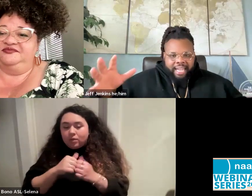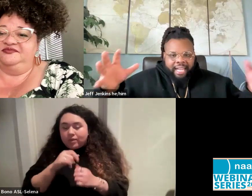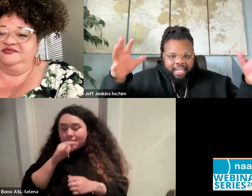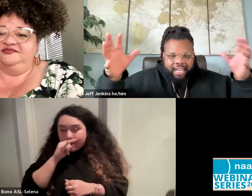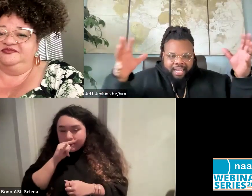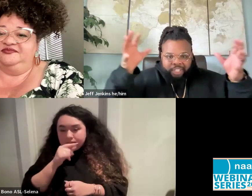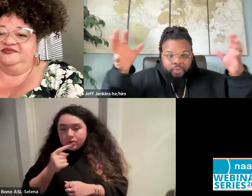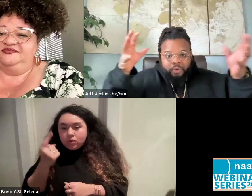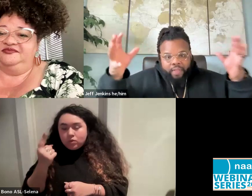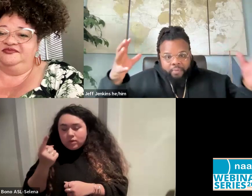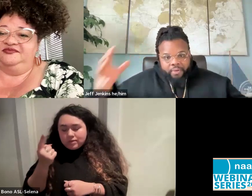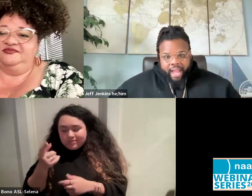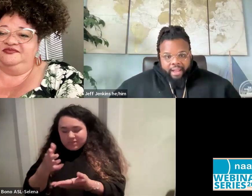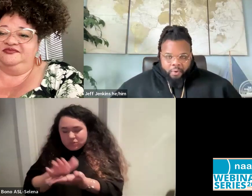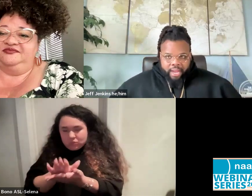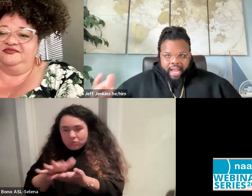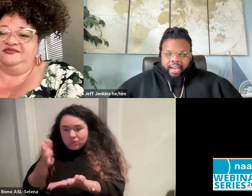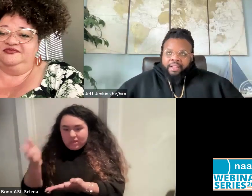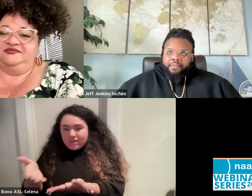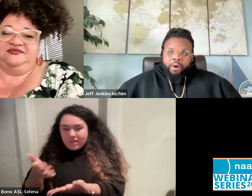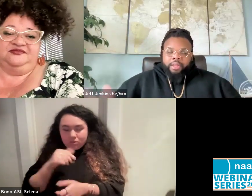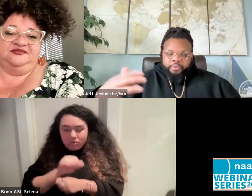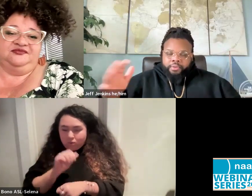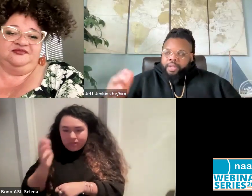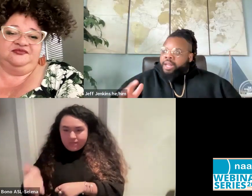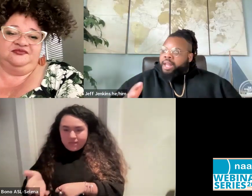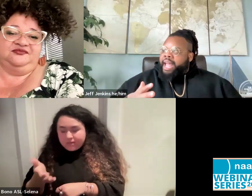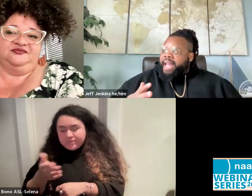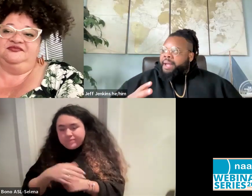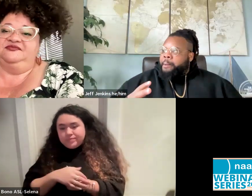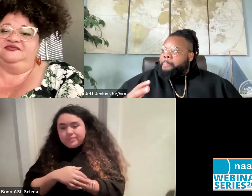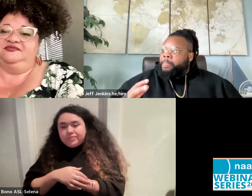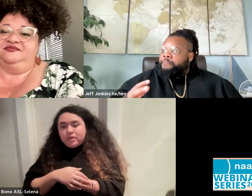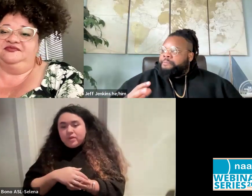like school that we were at working at, working through a